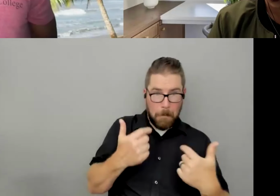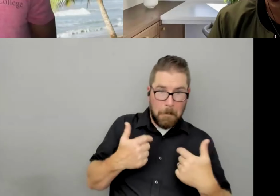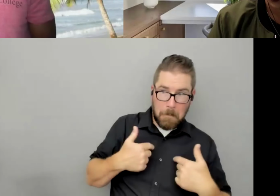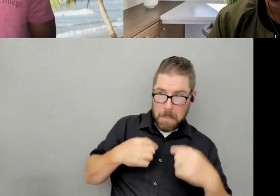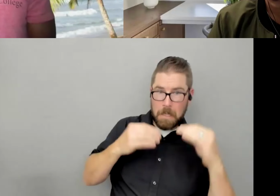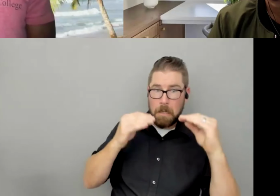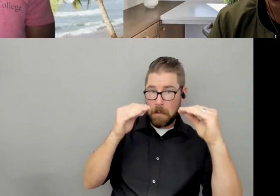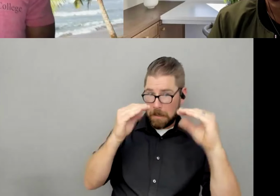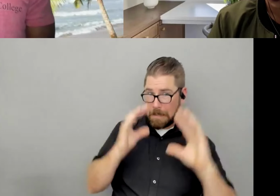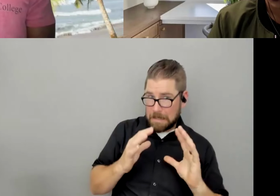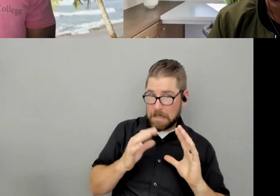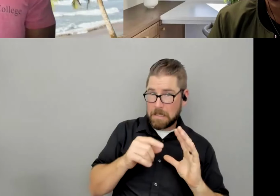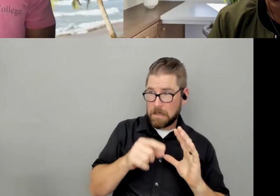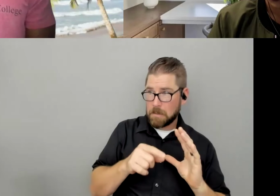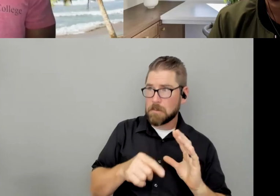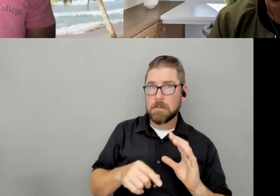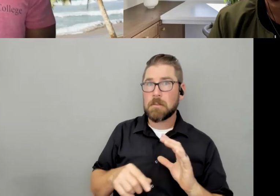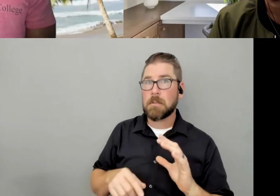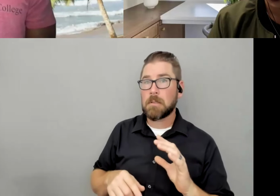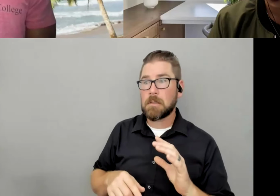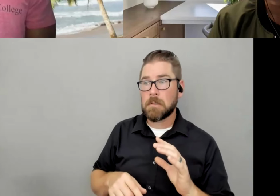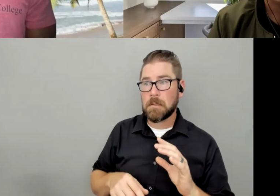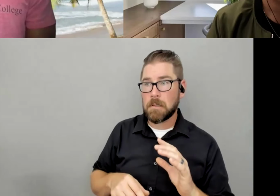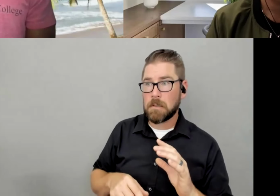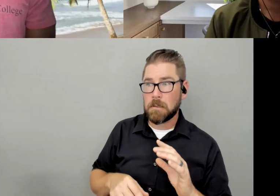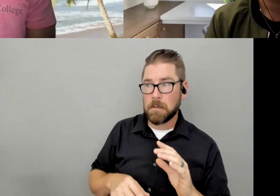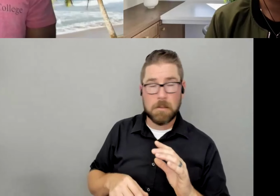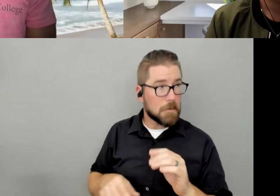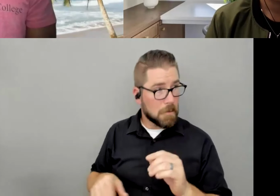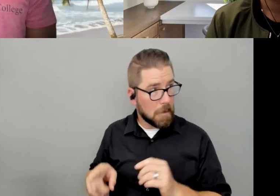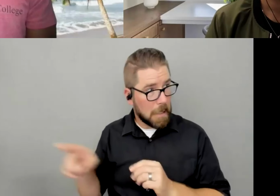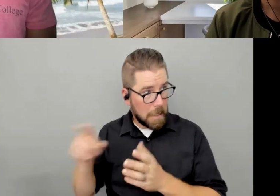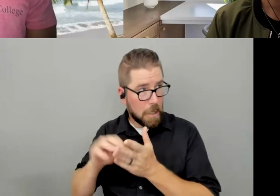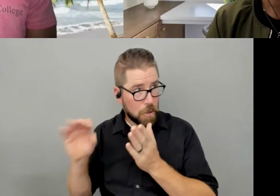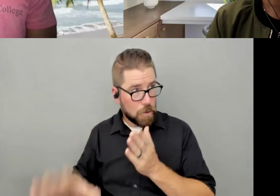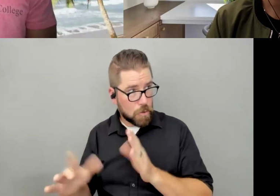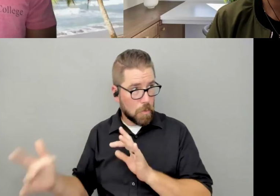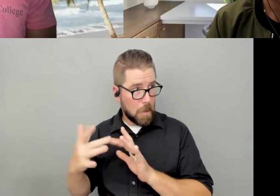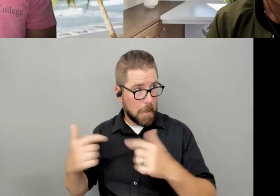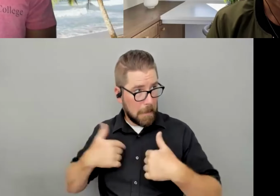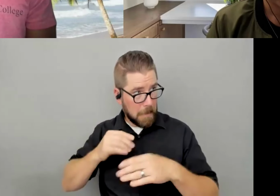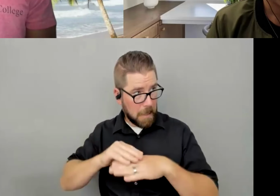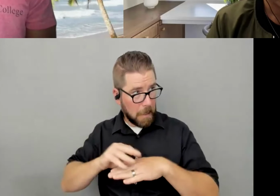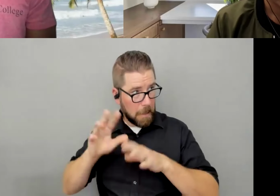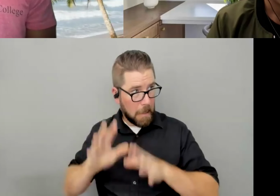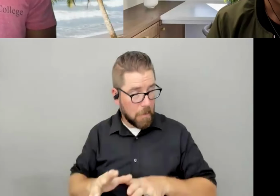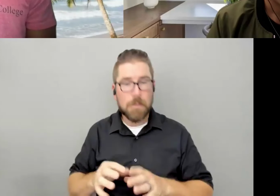But the student actually has never spoken to the instructor at all. So Silvia is looking for some feedback as to how to handle